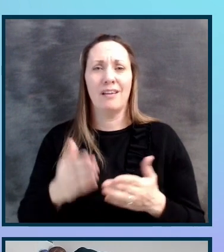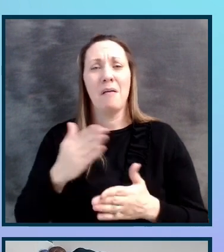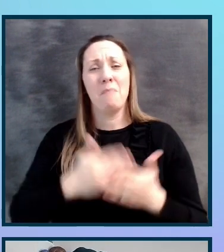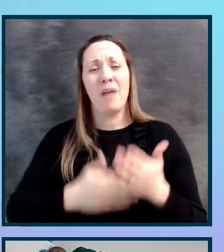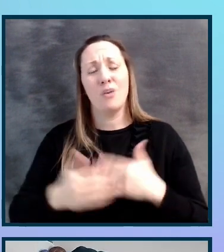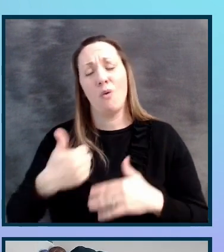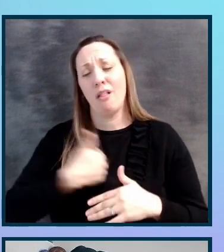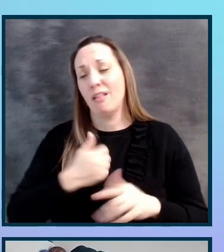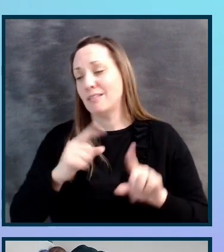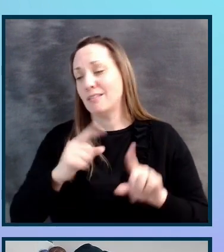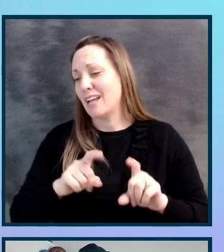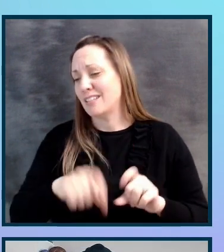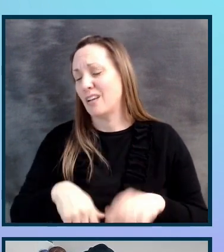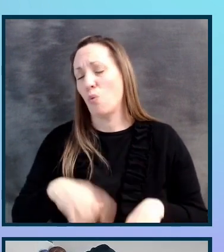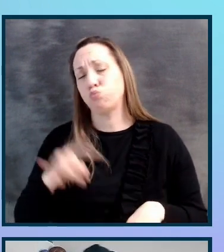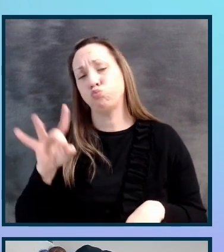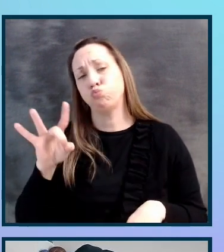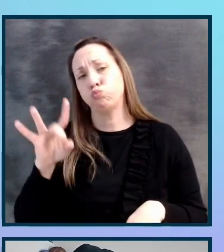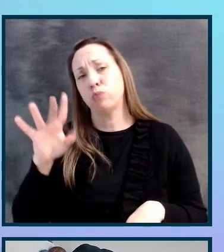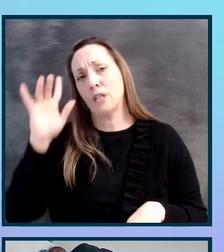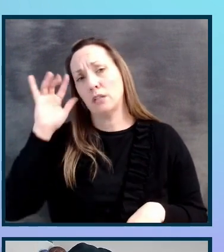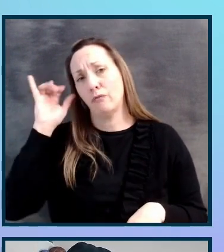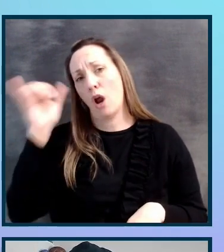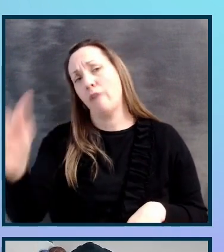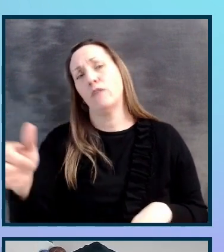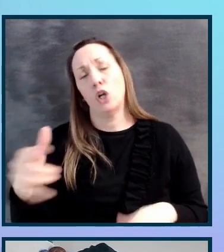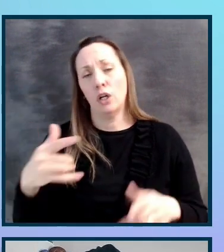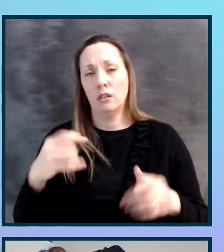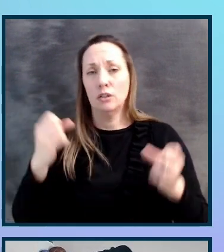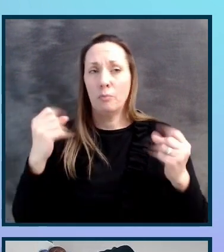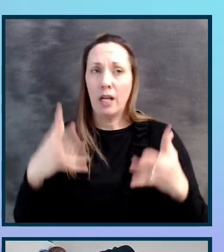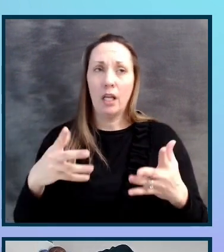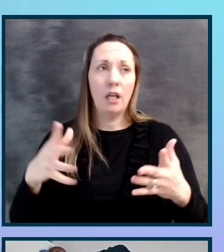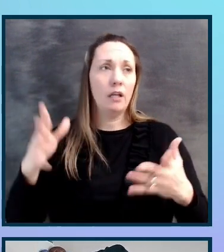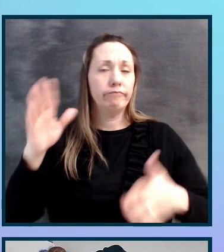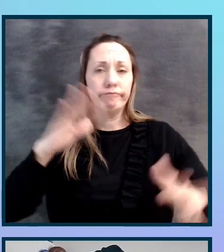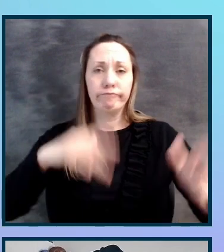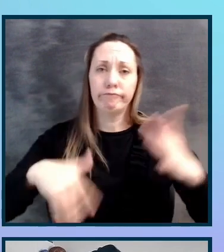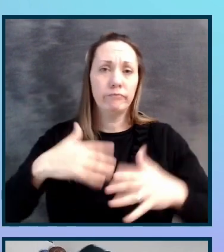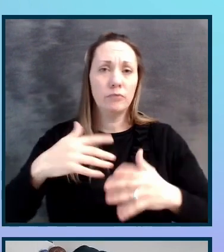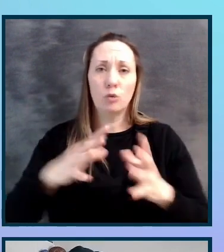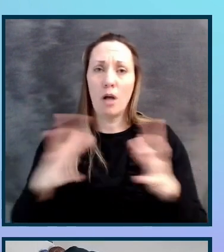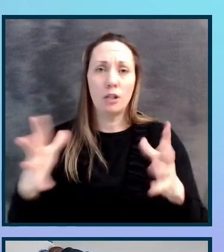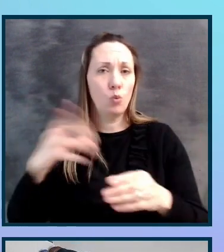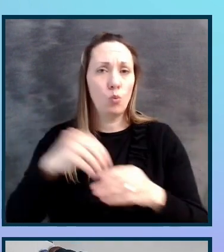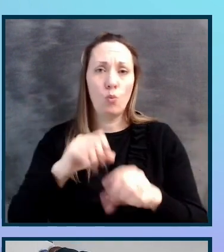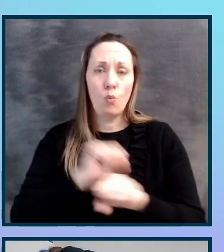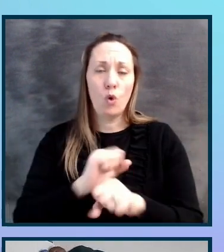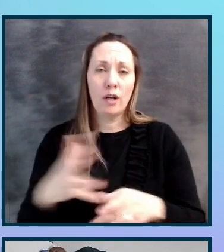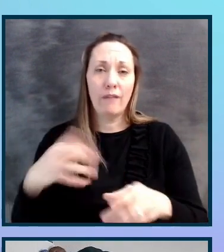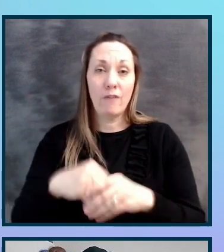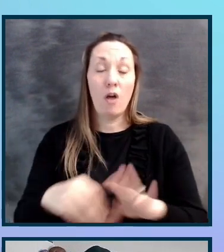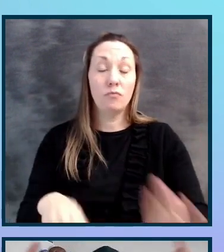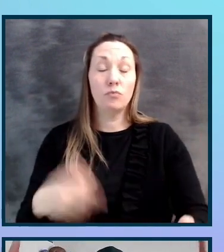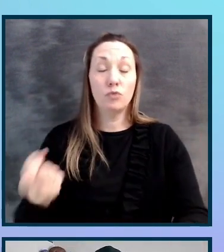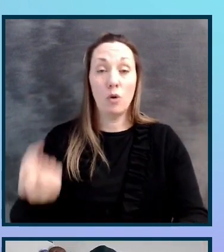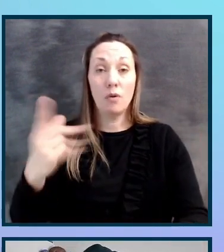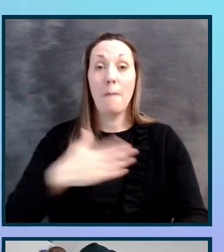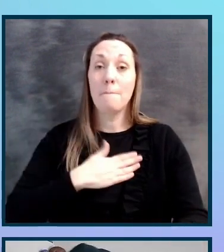I can't get things that I wanna get done done because there's too many checks, right? So my experience with this and the challenge with